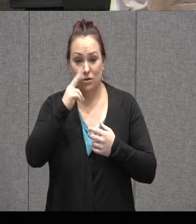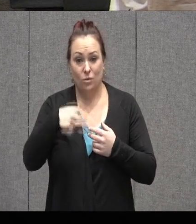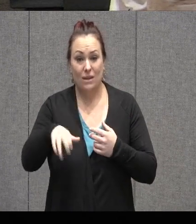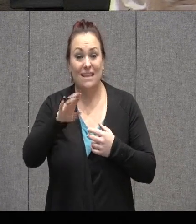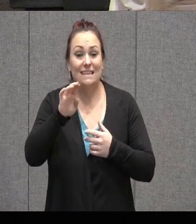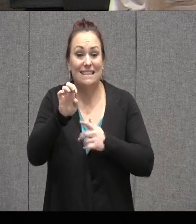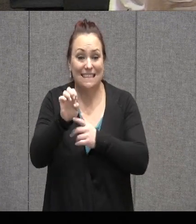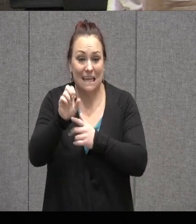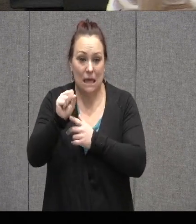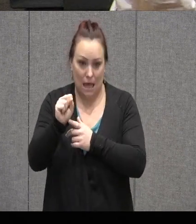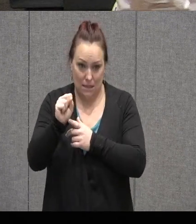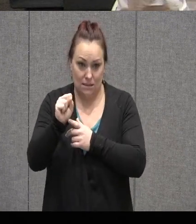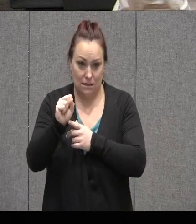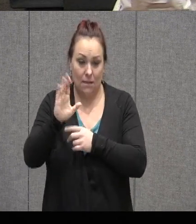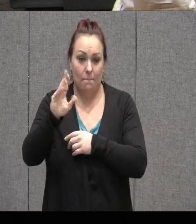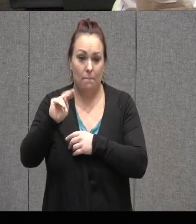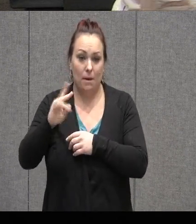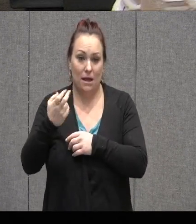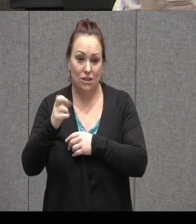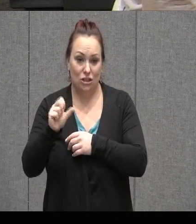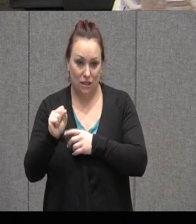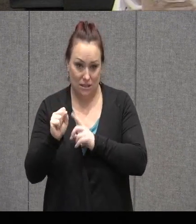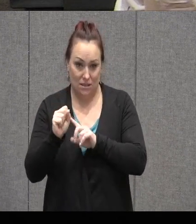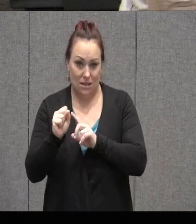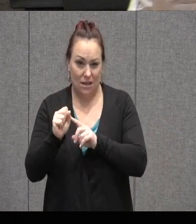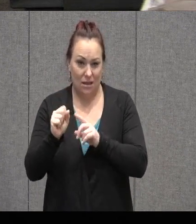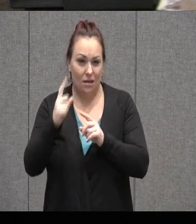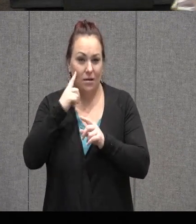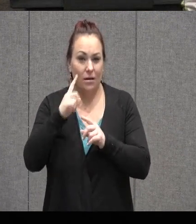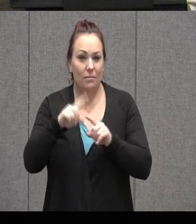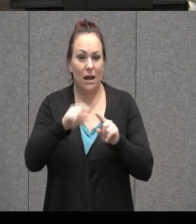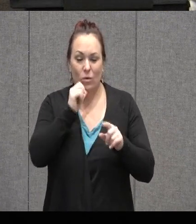Let's see, did we spell one over there? We did, but I don't seem to have it here.